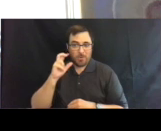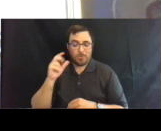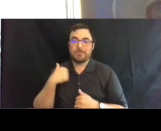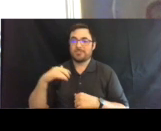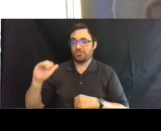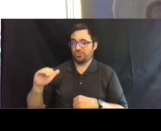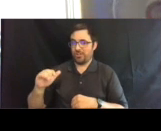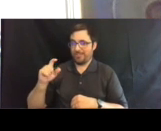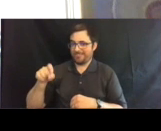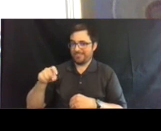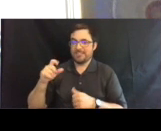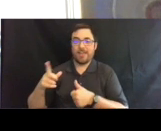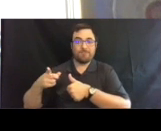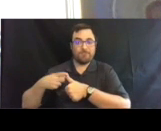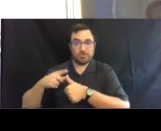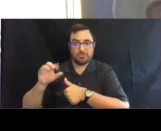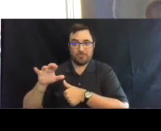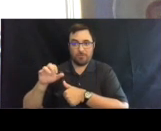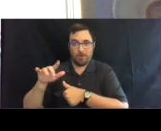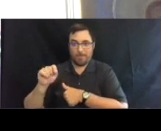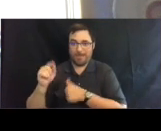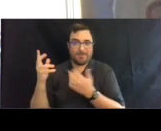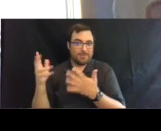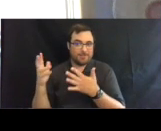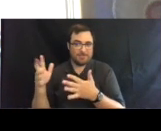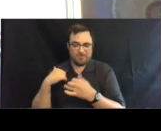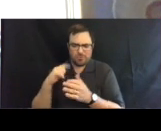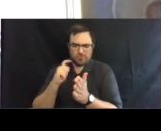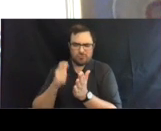formant in order to be able to detect the sound.